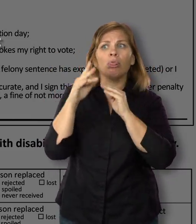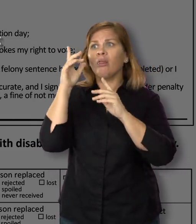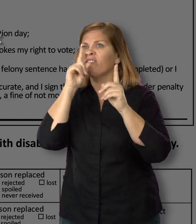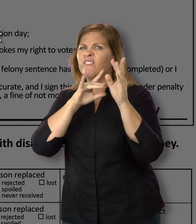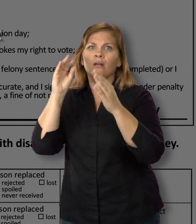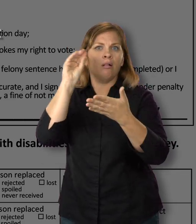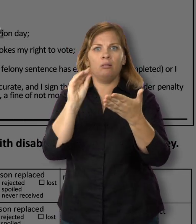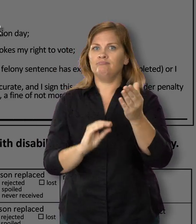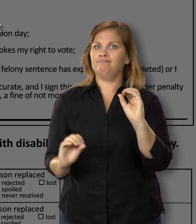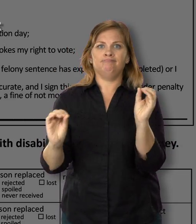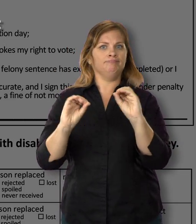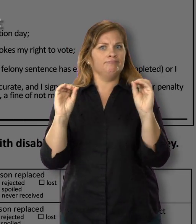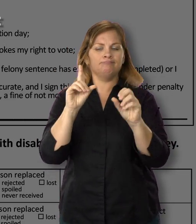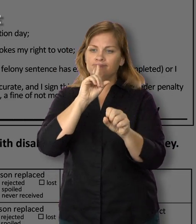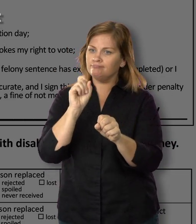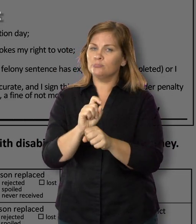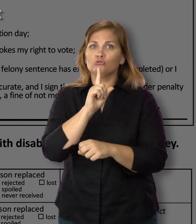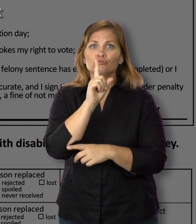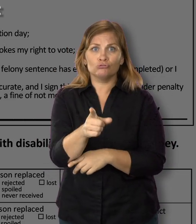by not more than 5 years imprisonment